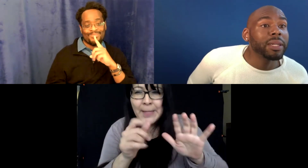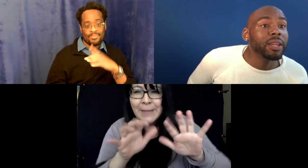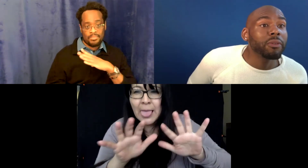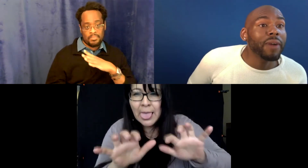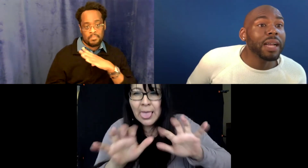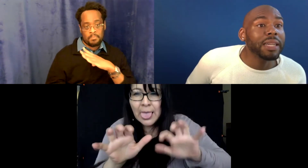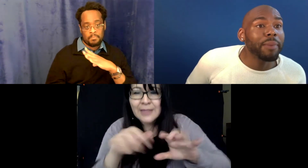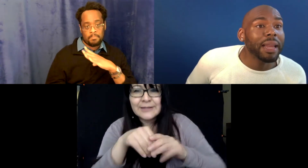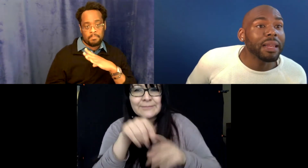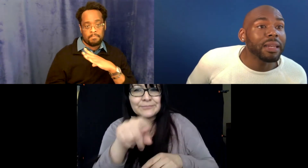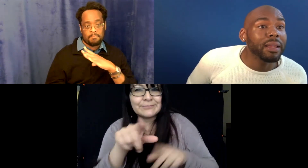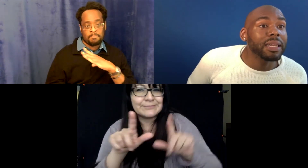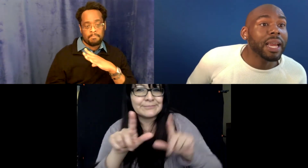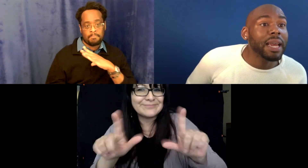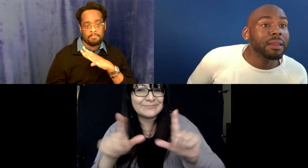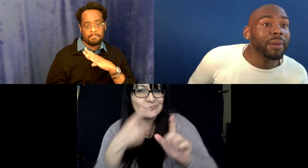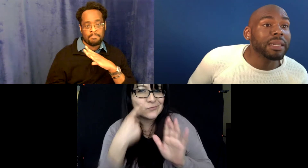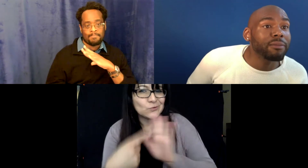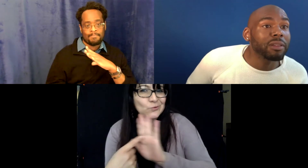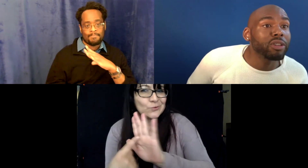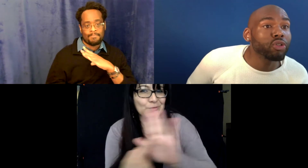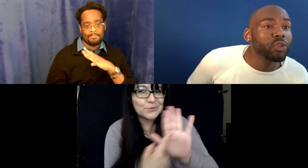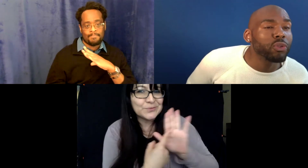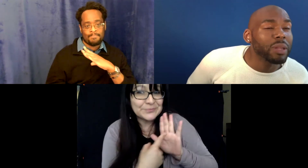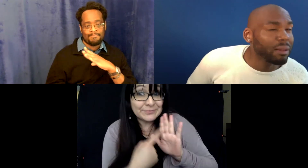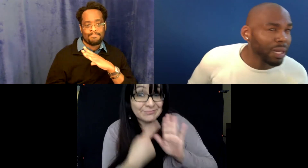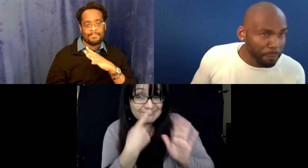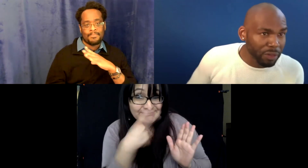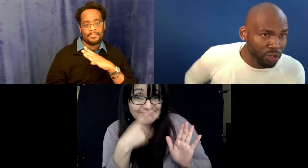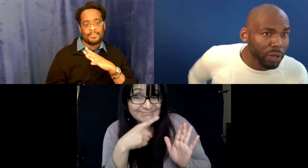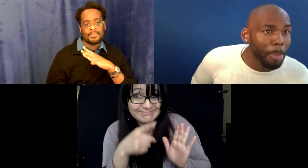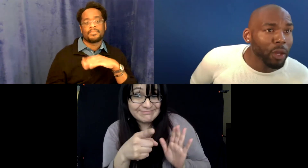through friday back in the day at the black deaf residential schools that clip that you showed